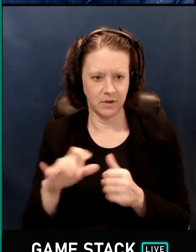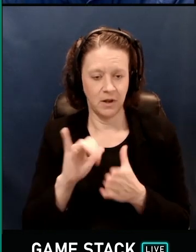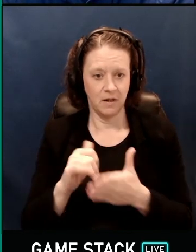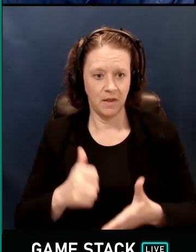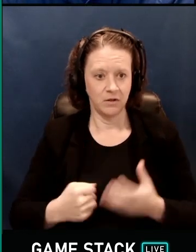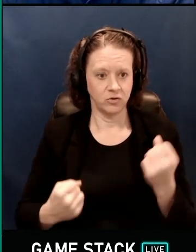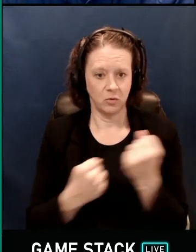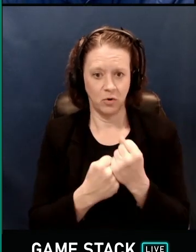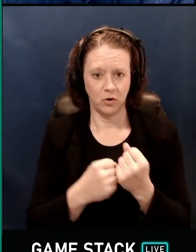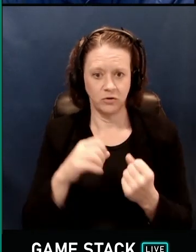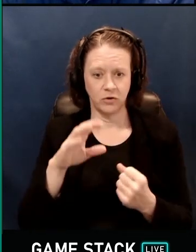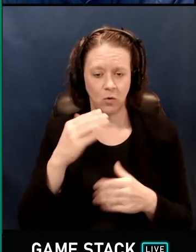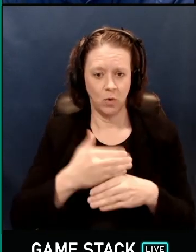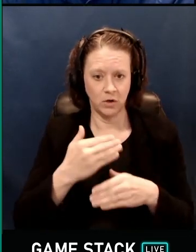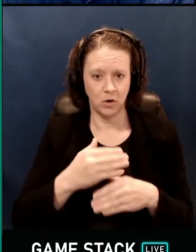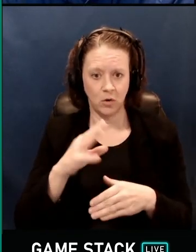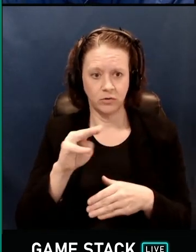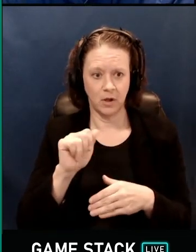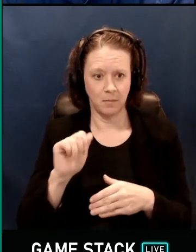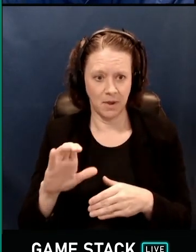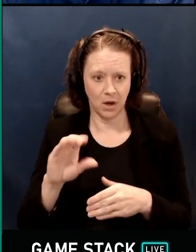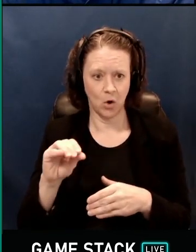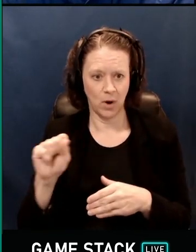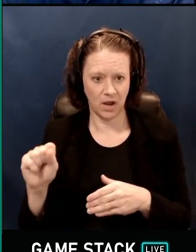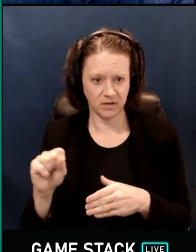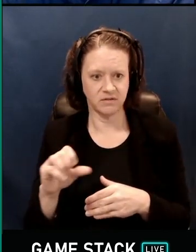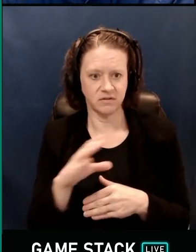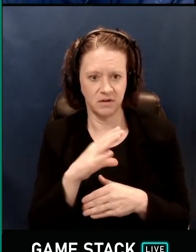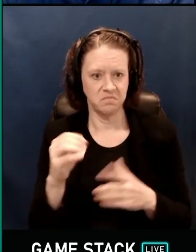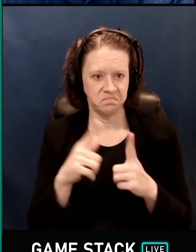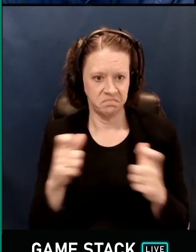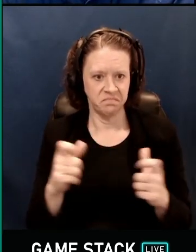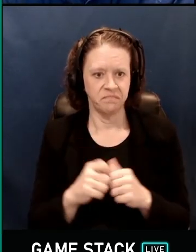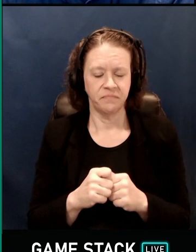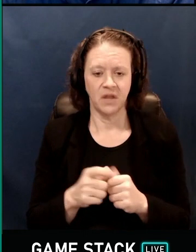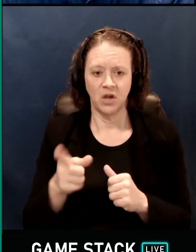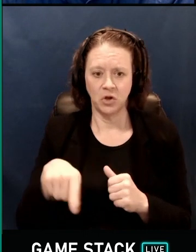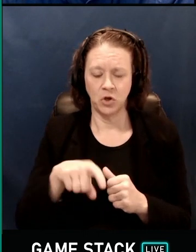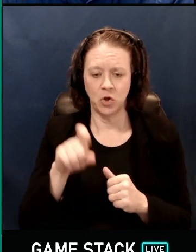Linux building hosts. You have to put YAML files that